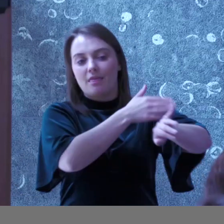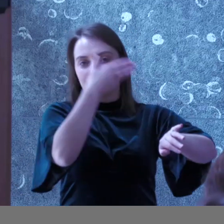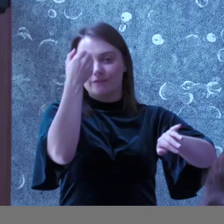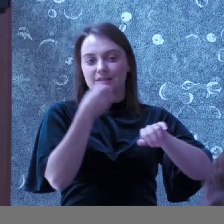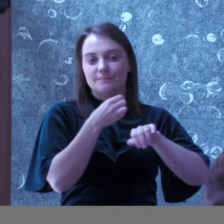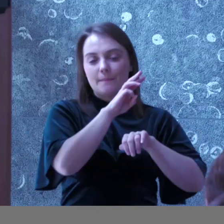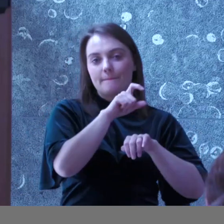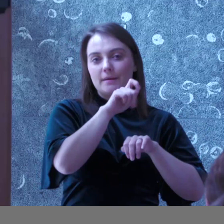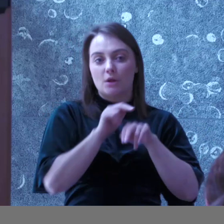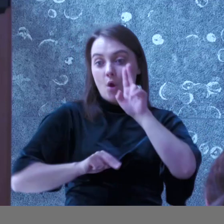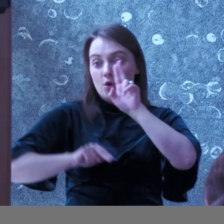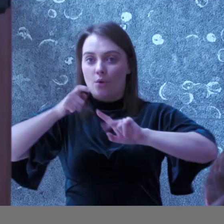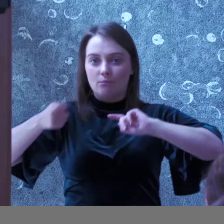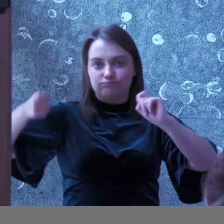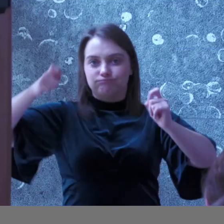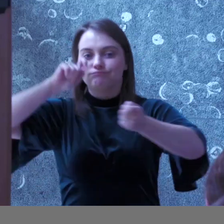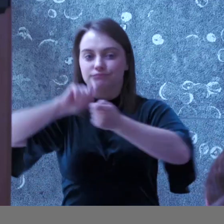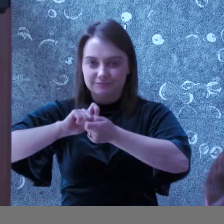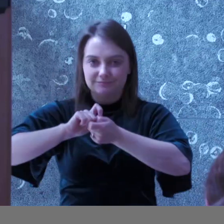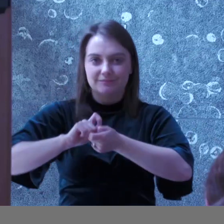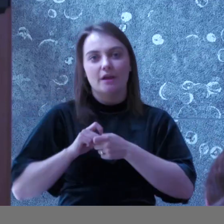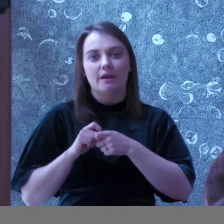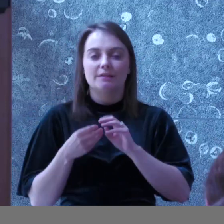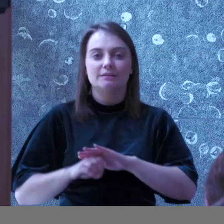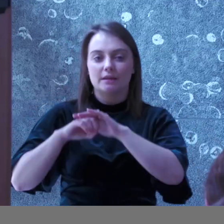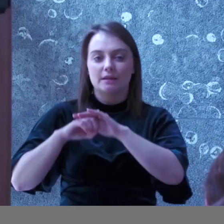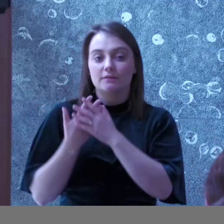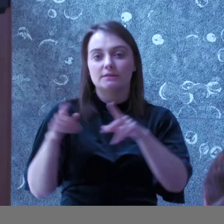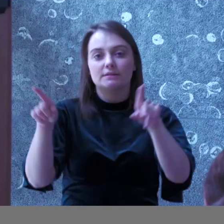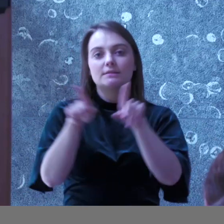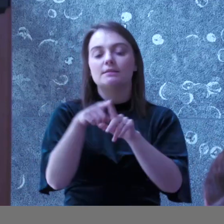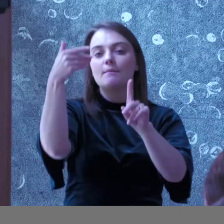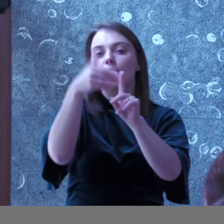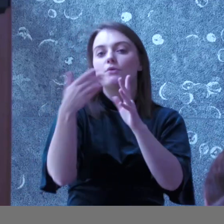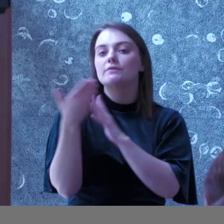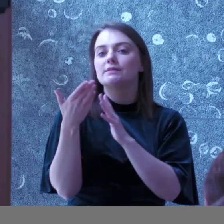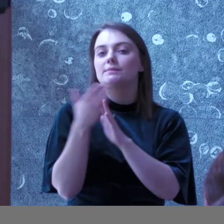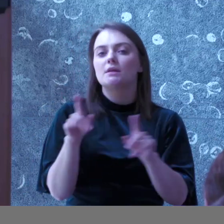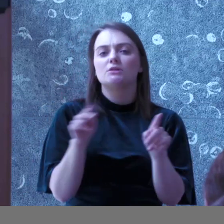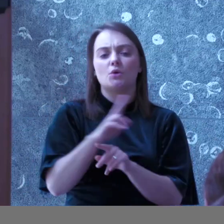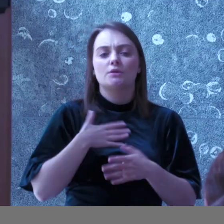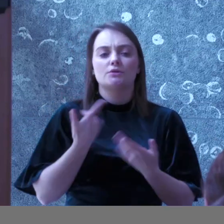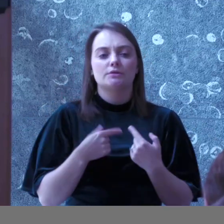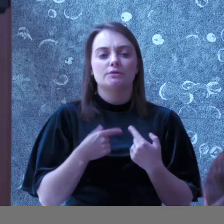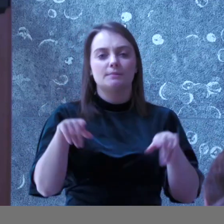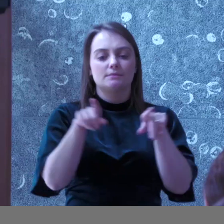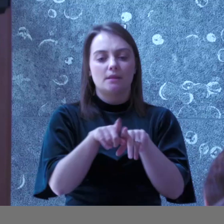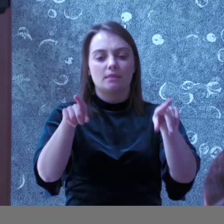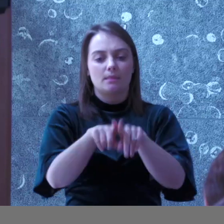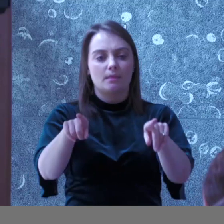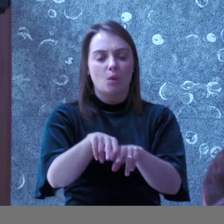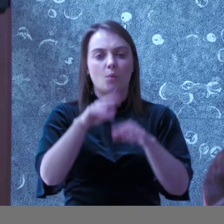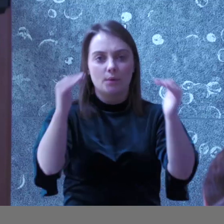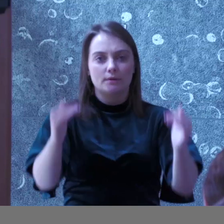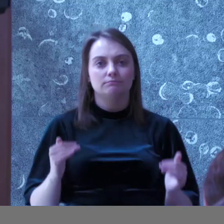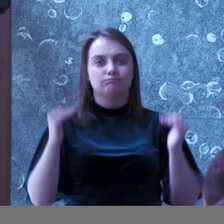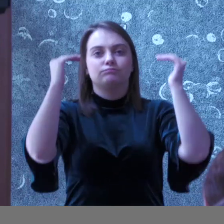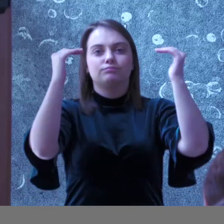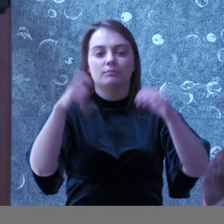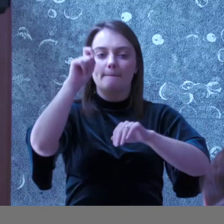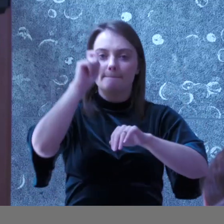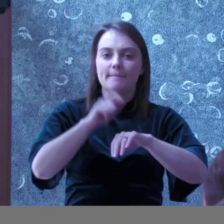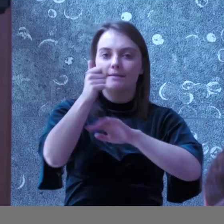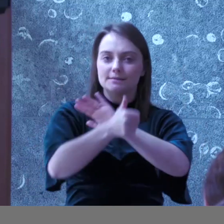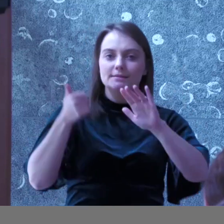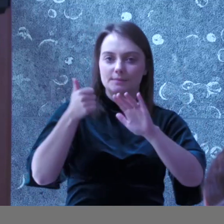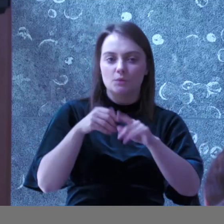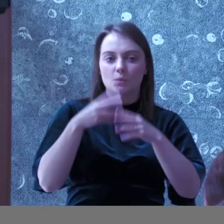innovation. So let's try and create the best experiences, let's go so far we don't even have to